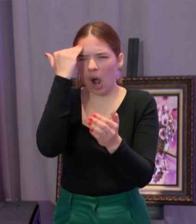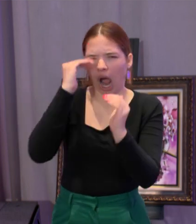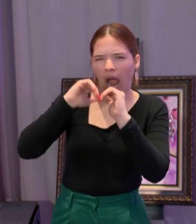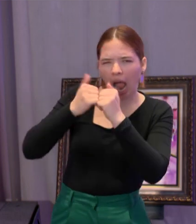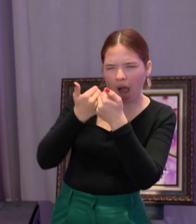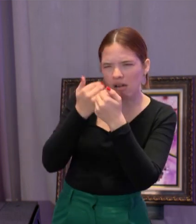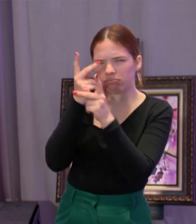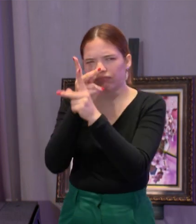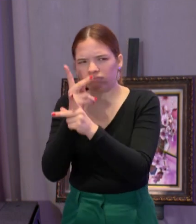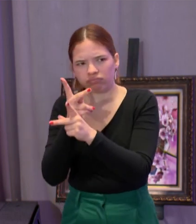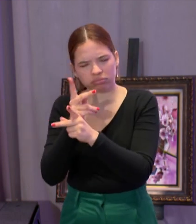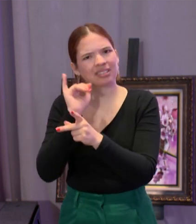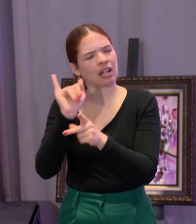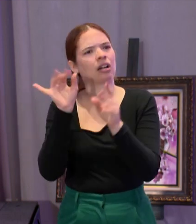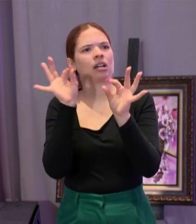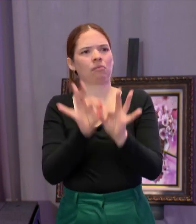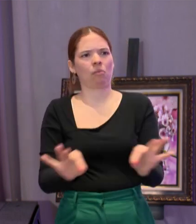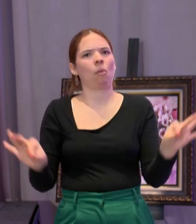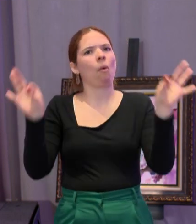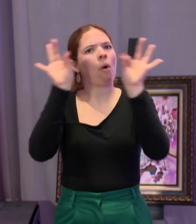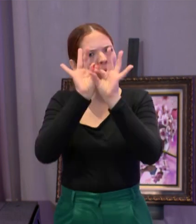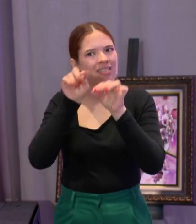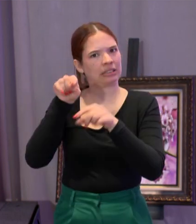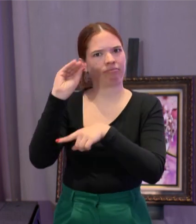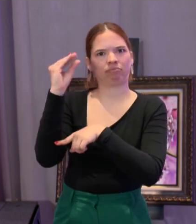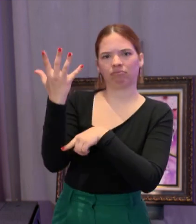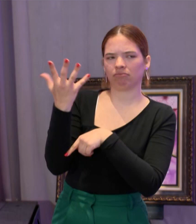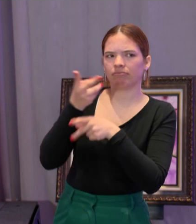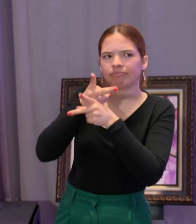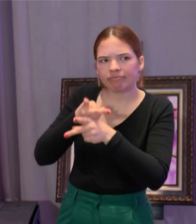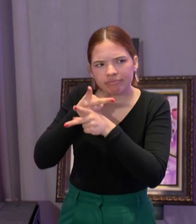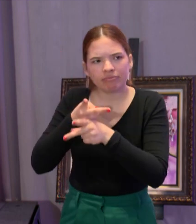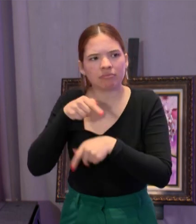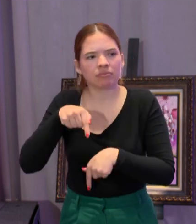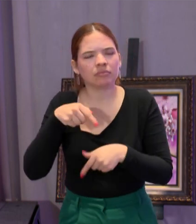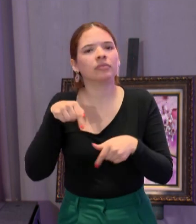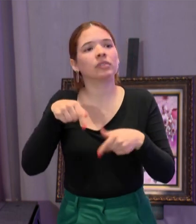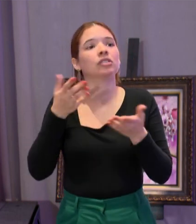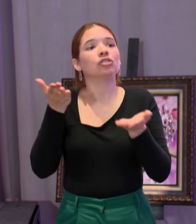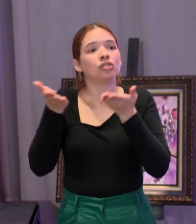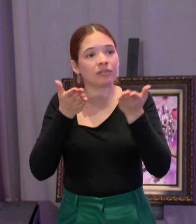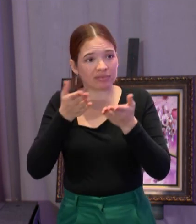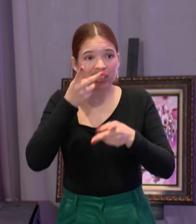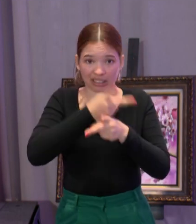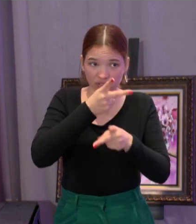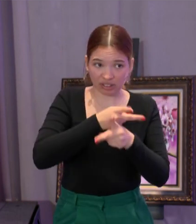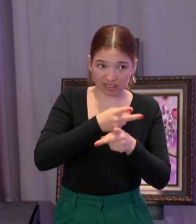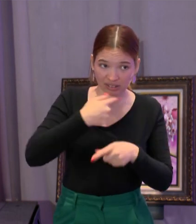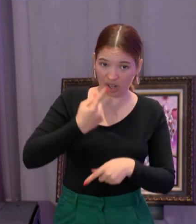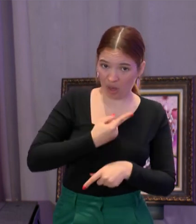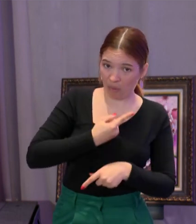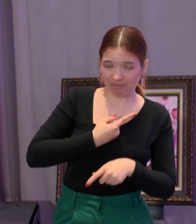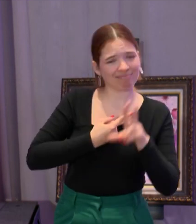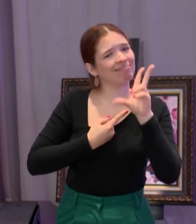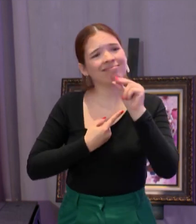LONG-TERM CARE OF THESE TREES. AND, OF COURSE, THE NATIONAL PARK SERVICE DOESN'T CARE FOR THE TREES ON OUR OWN. ENVIRONMENTAL CONDITIONS, THE